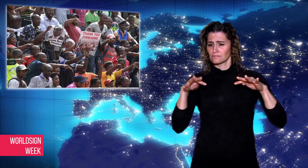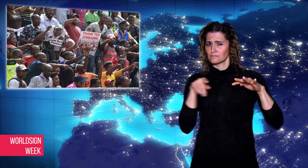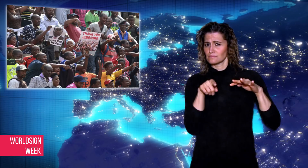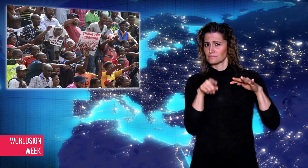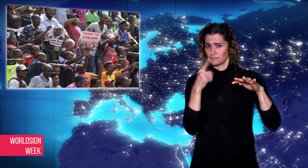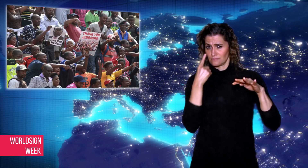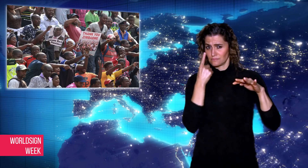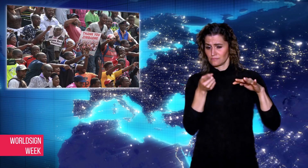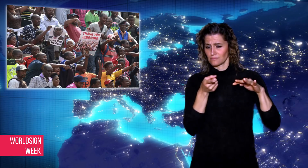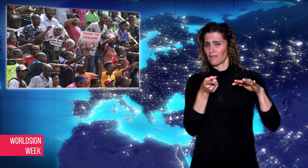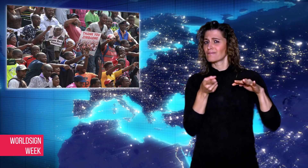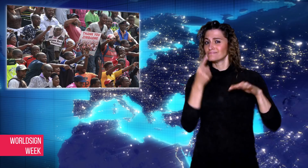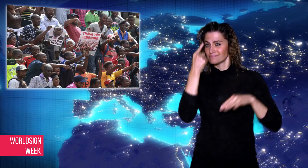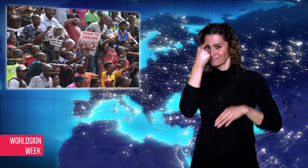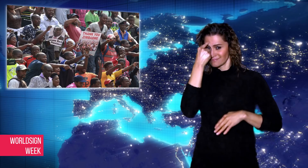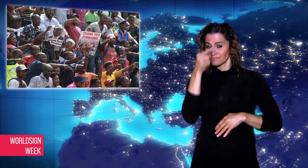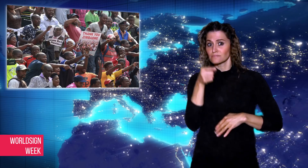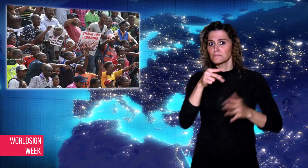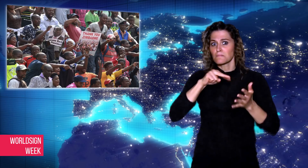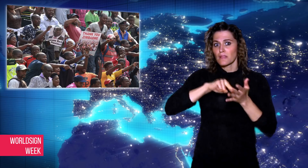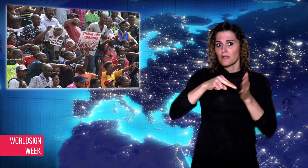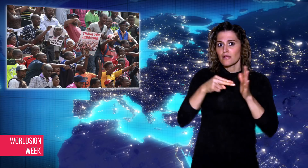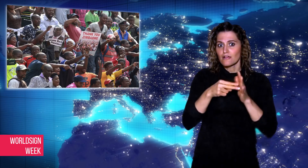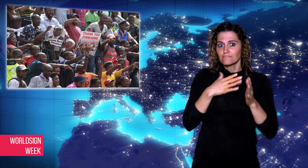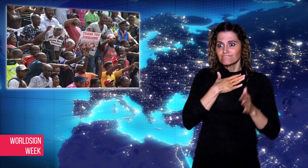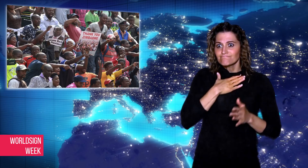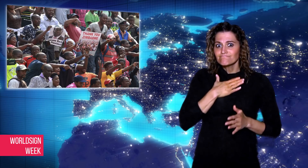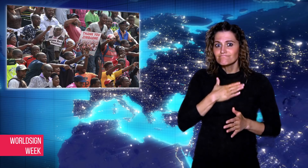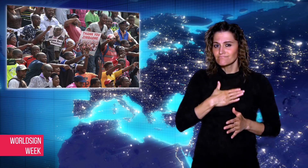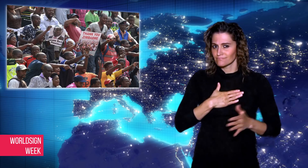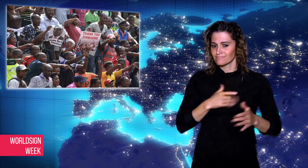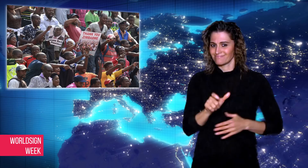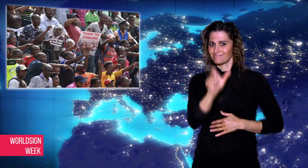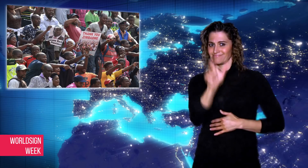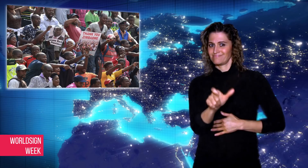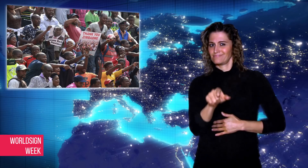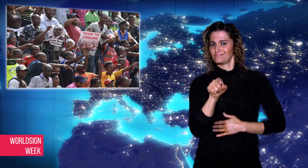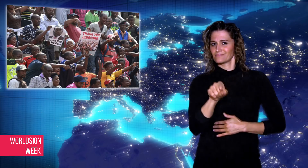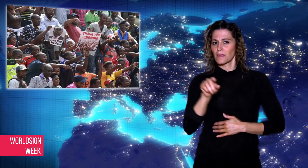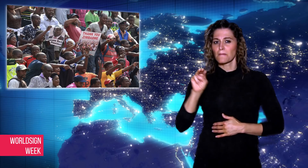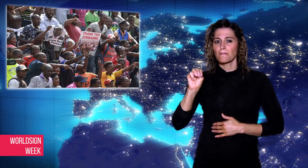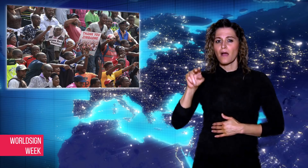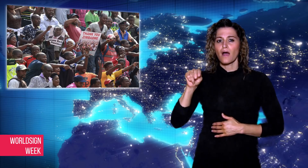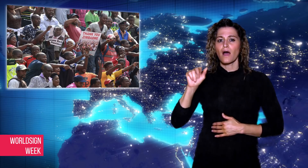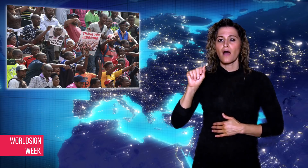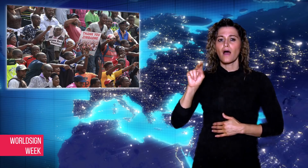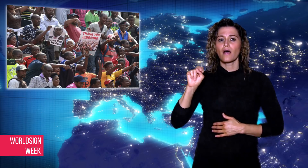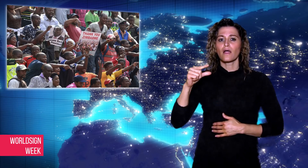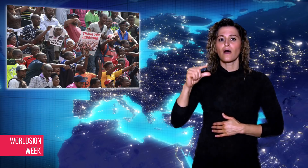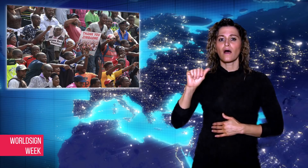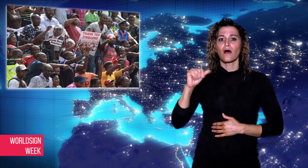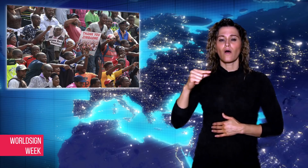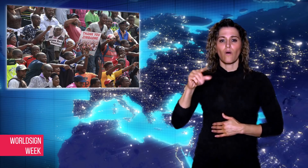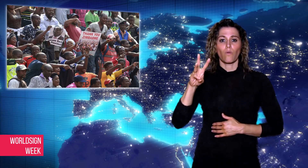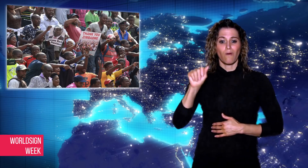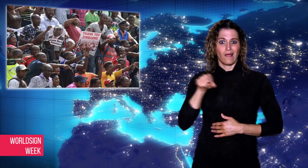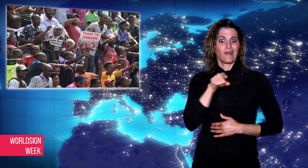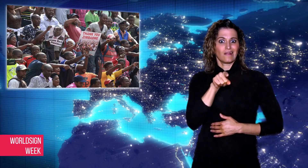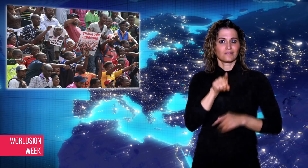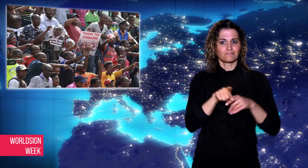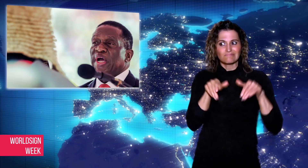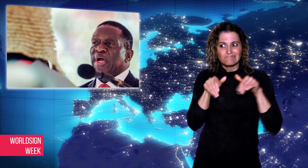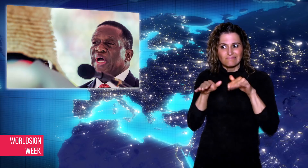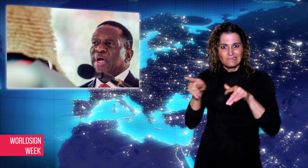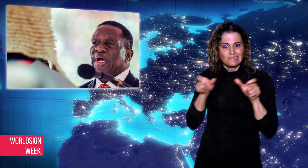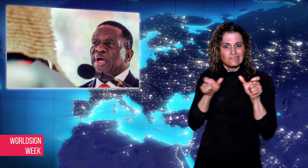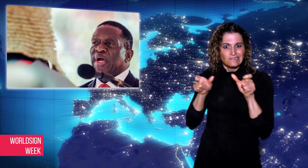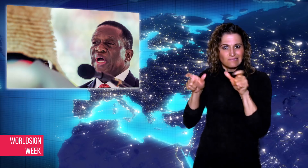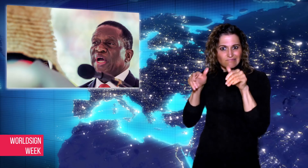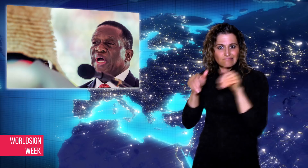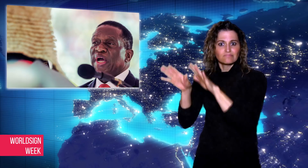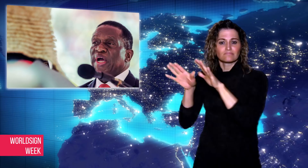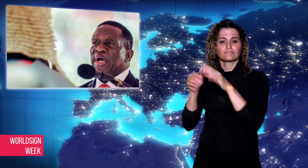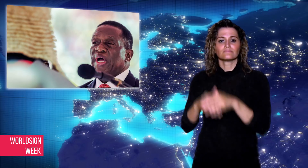Mnangagwa. As result, expectations for